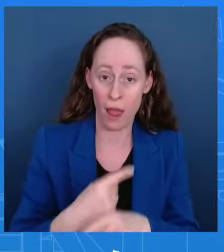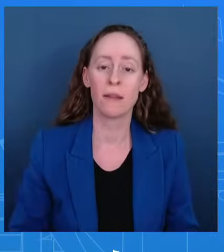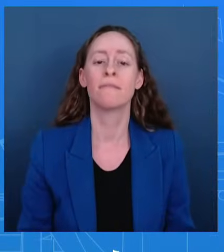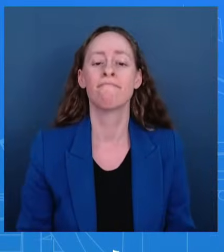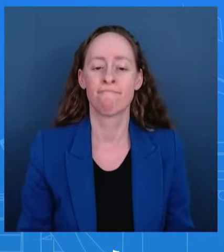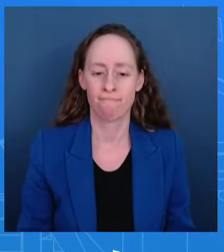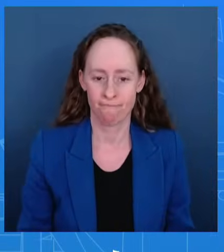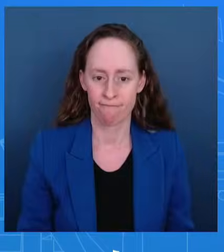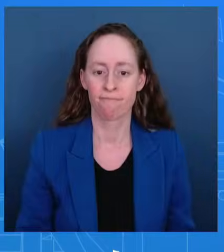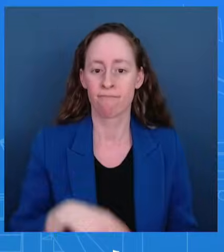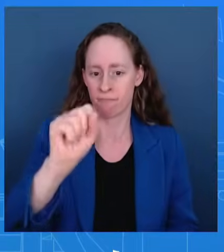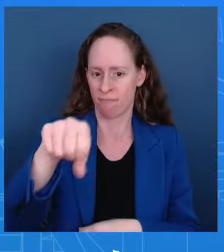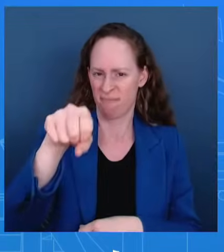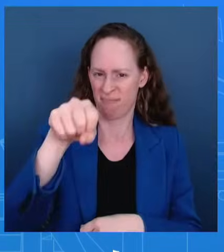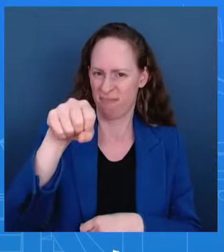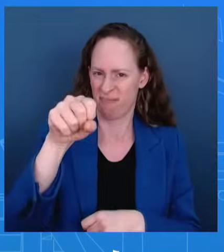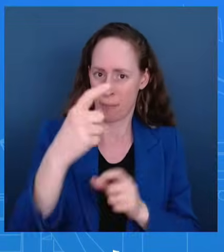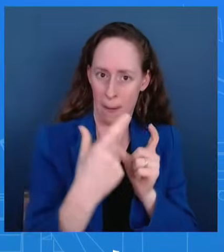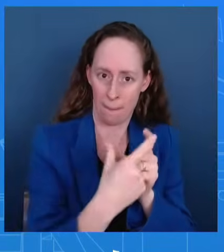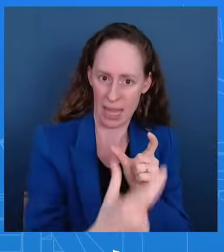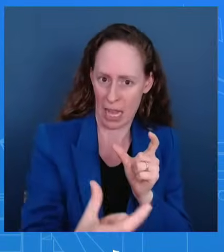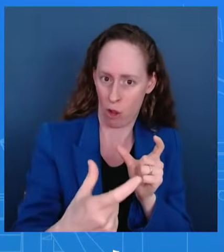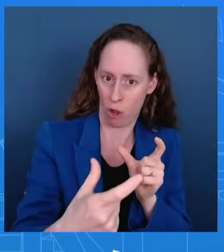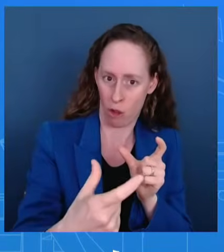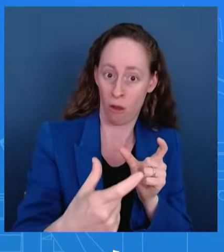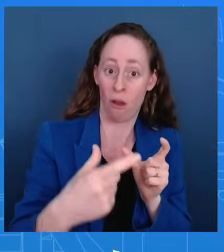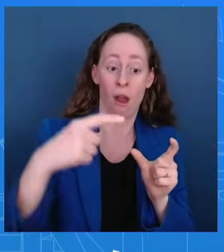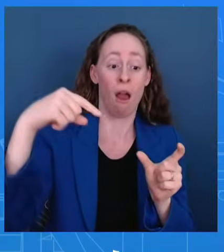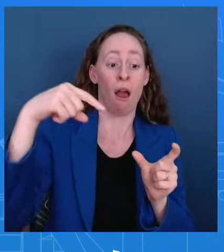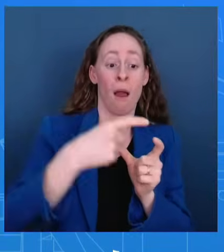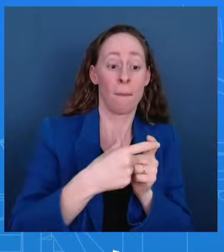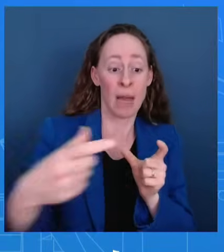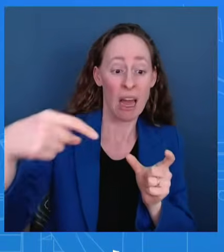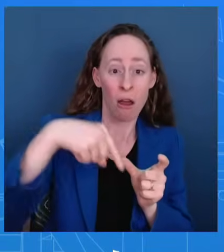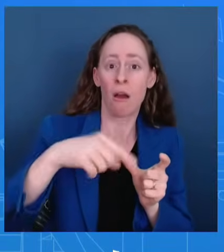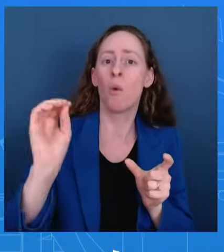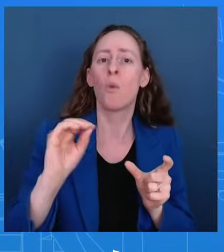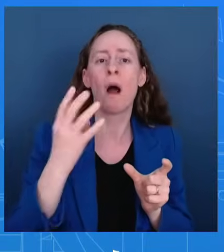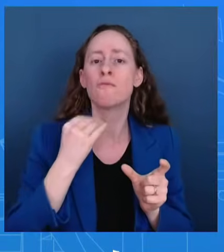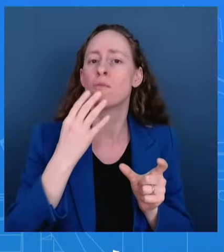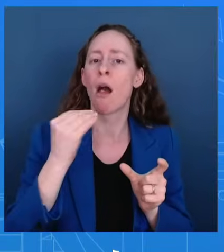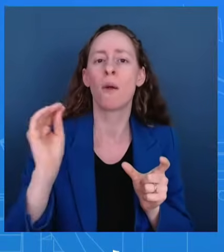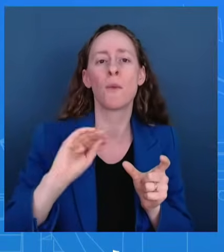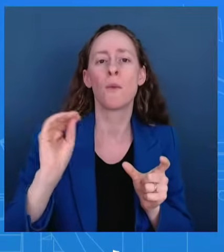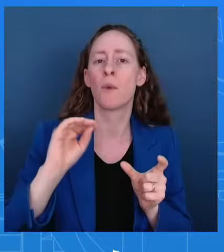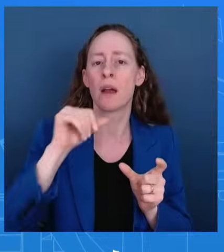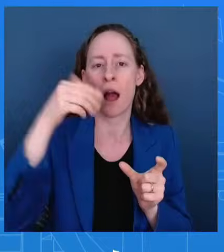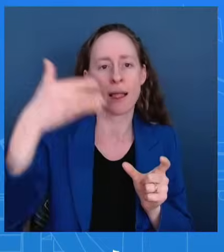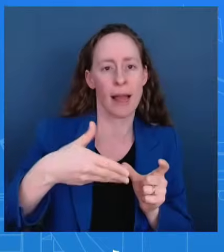The Press: And so, is there anything more that you can preview on President Ruto's visit next week, especially in terms of shoring up partnership